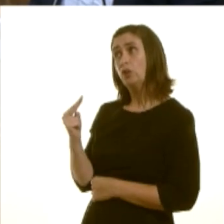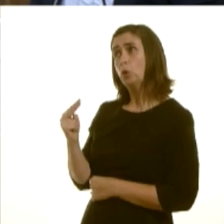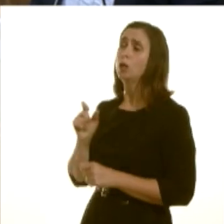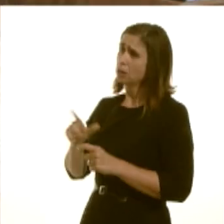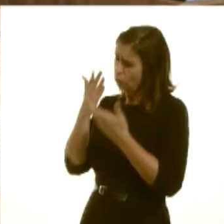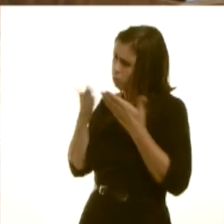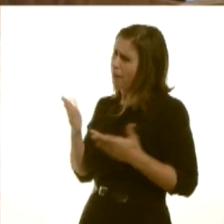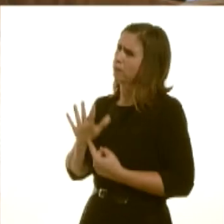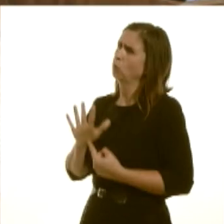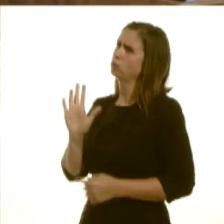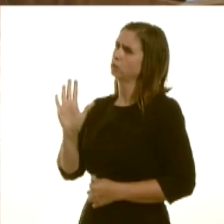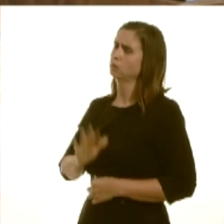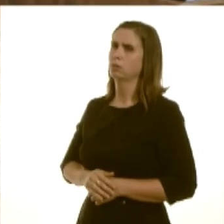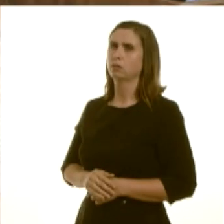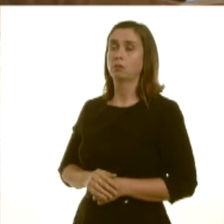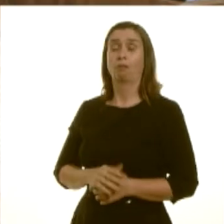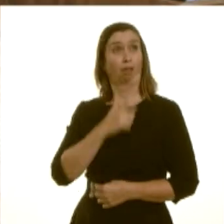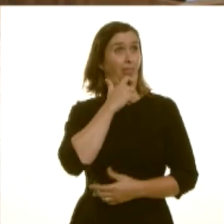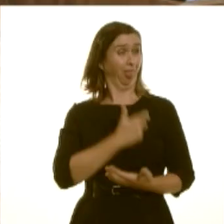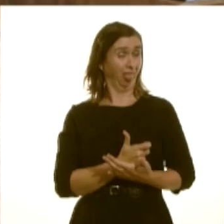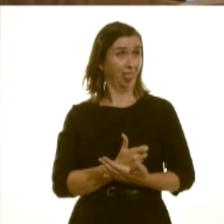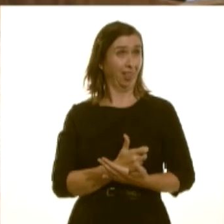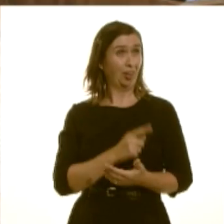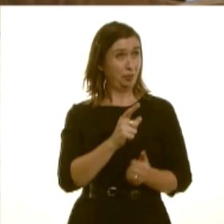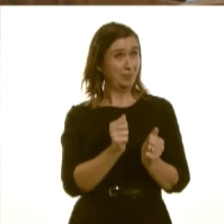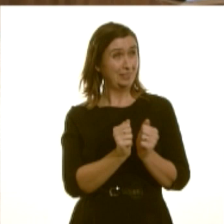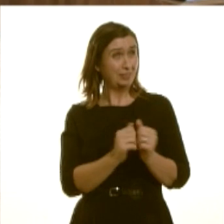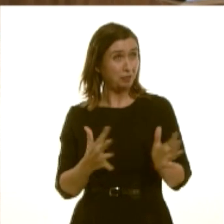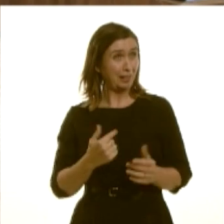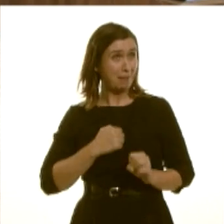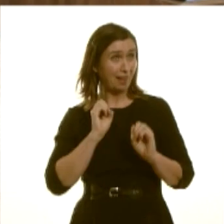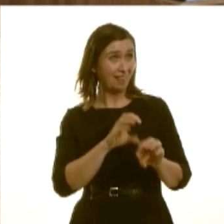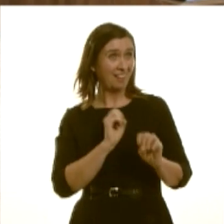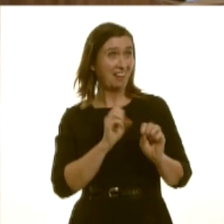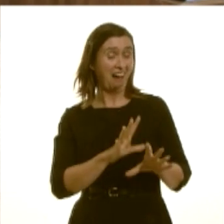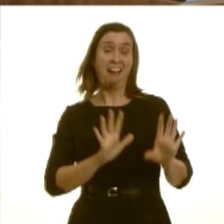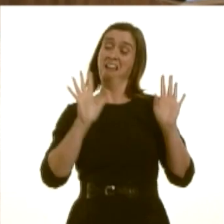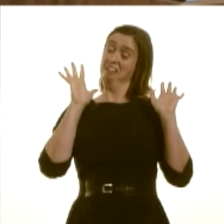Andrew R.T. Davies: I find that quite remarkable, that you disagree with the position that I put to you, but there again, that is your view.